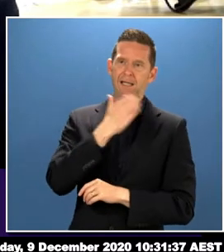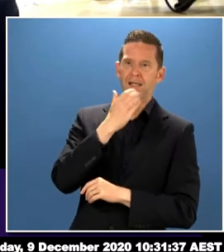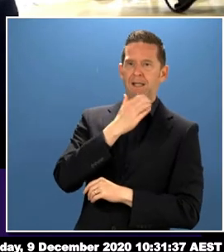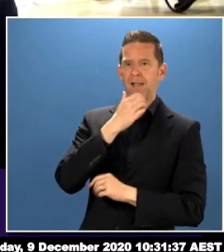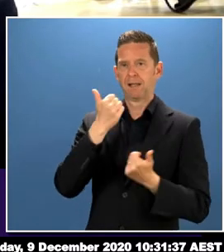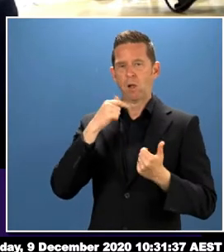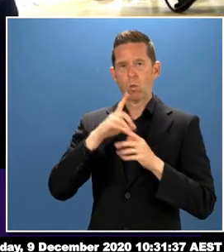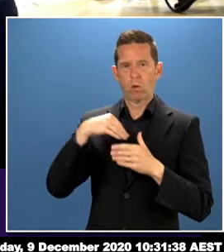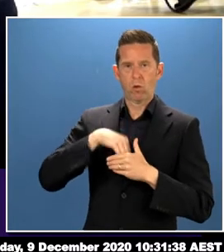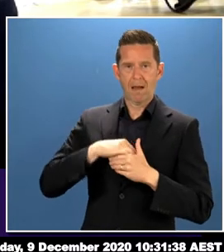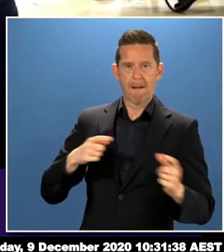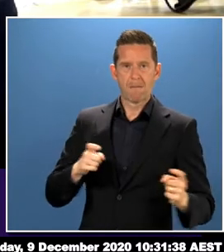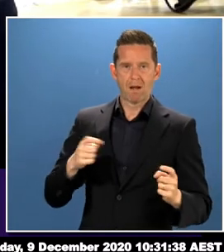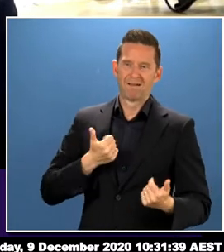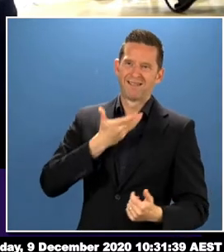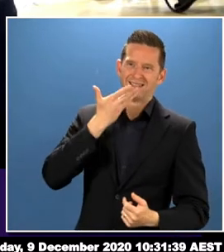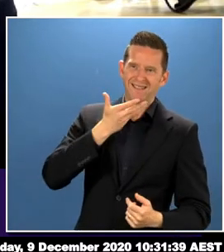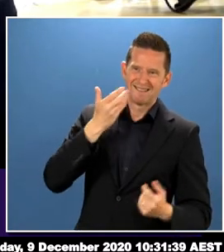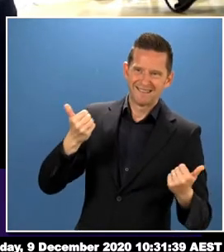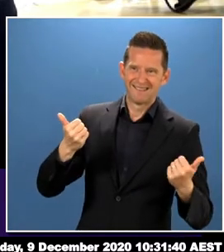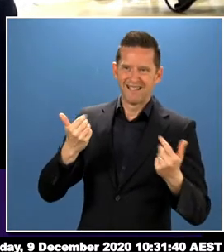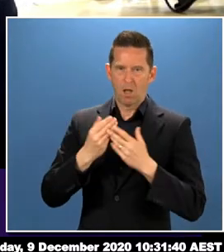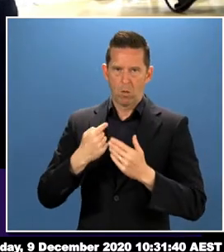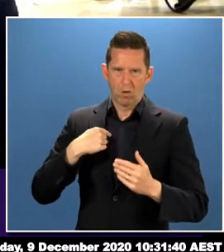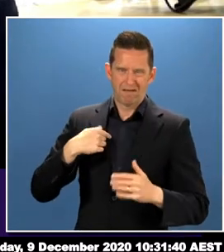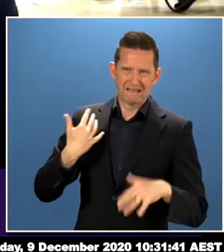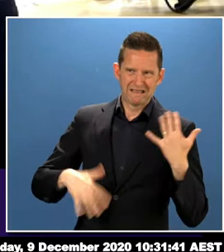you're feeling a bit of pain or you're feeling, you know, a bit uncomfortable.